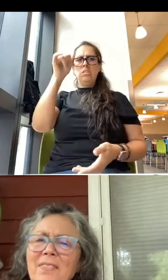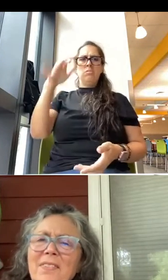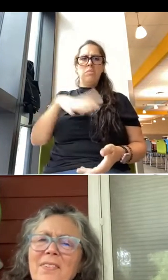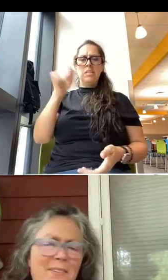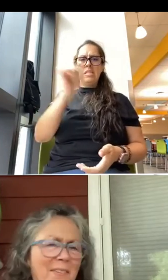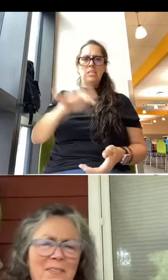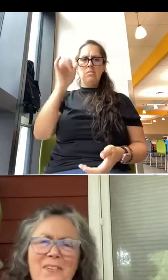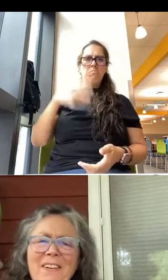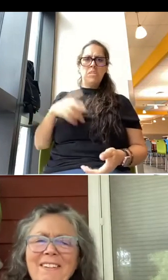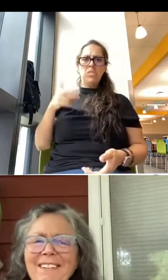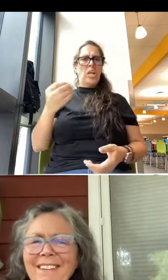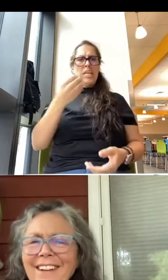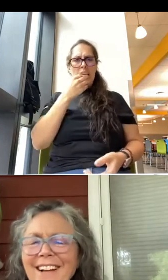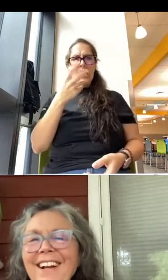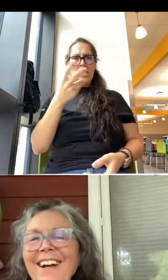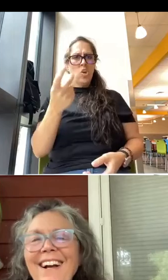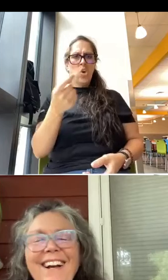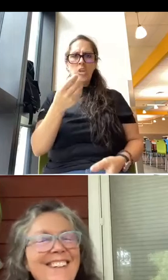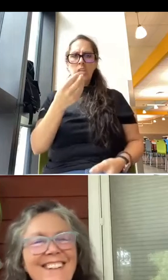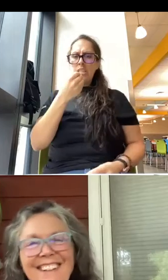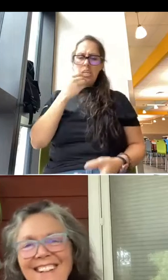and eat leaves, and get back, you know, like, what I mean, it's just like you